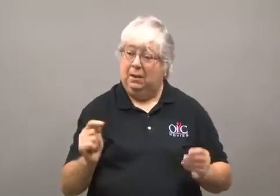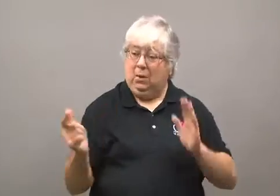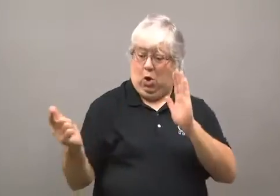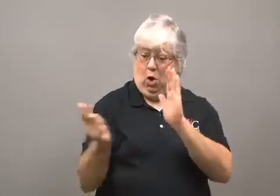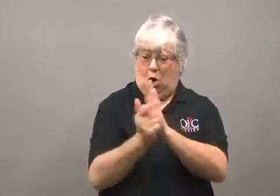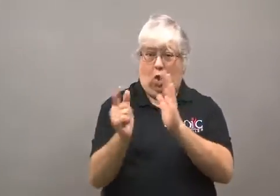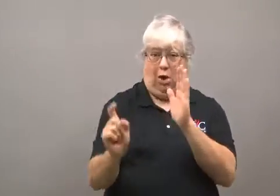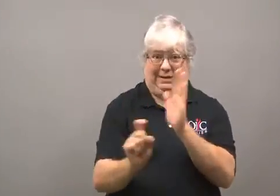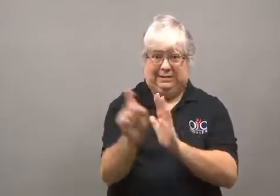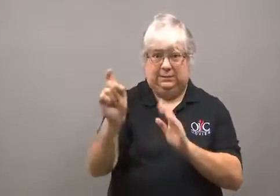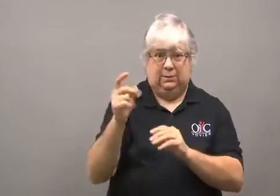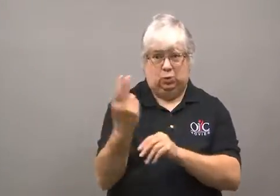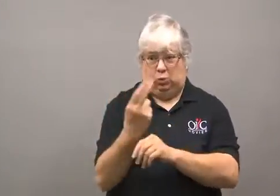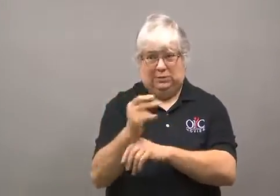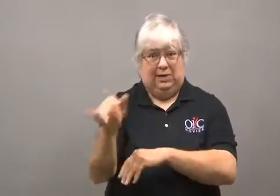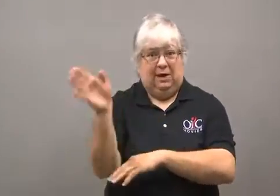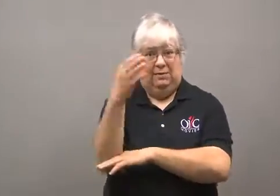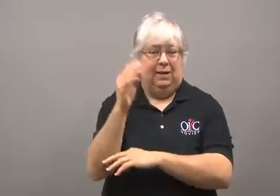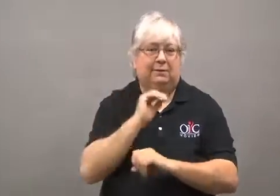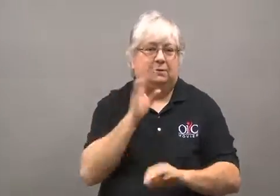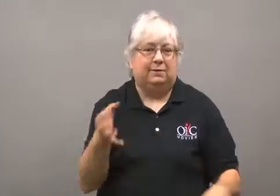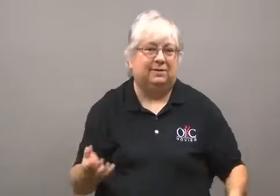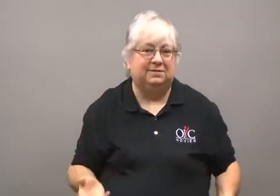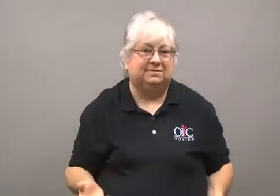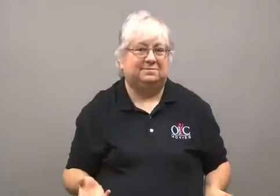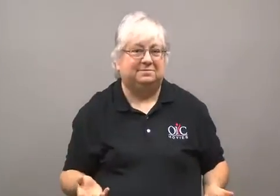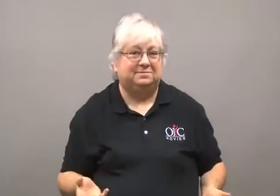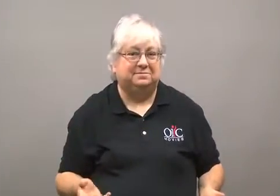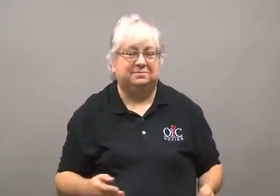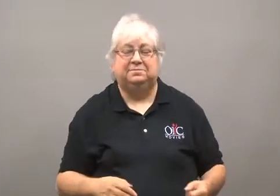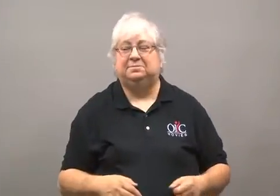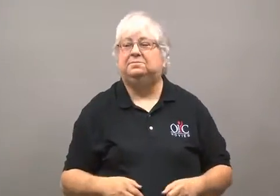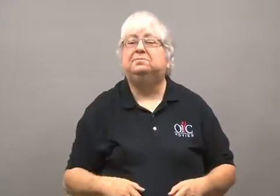However, there are no laws forbidding the use or display of this symbol.